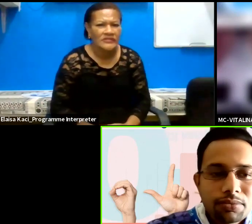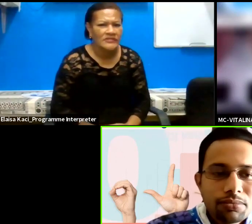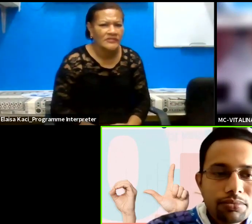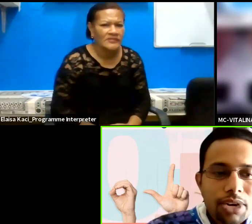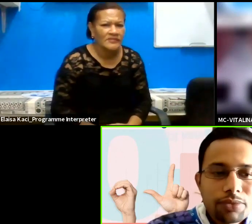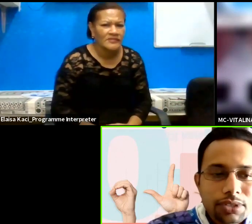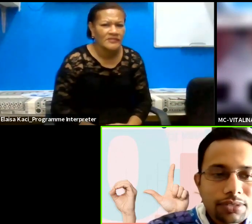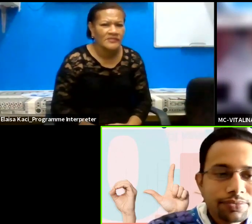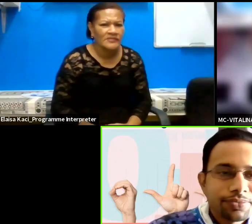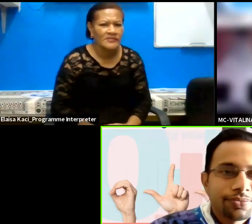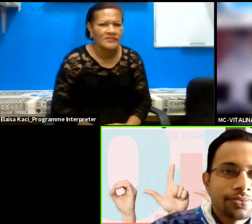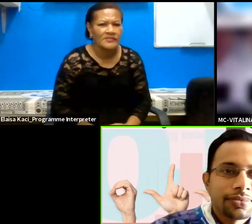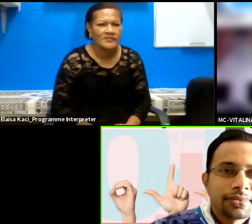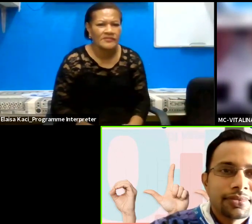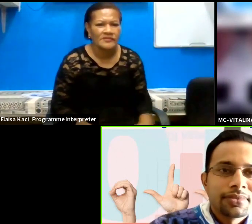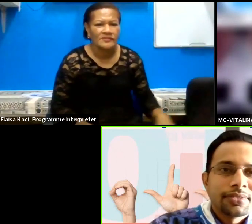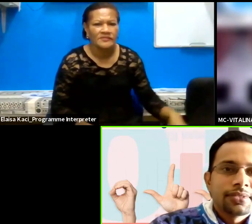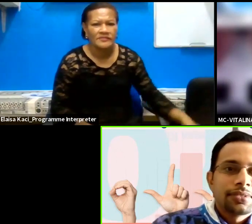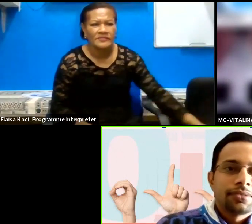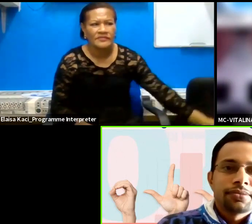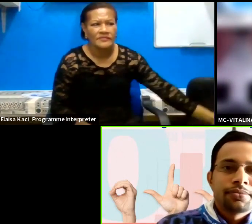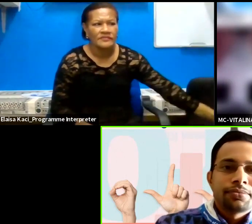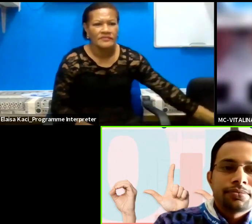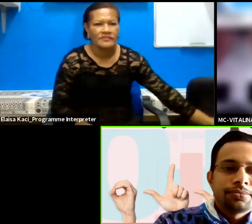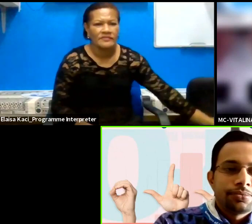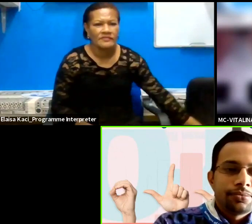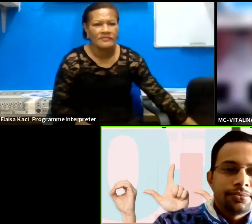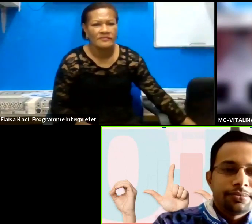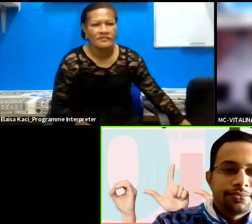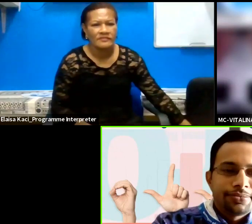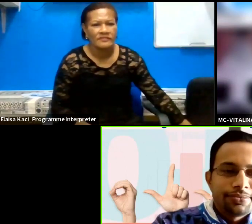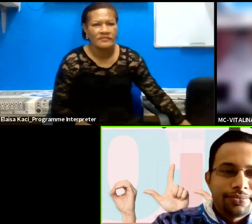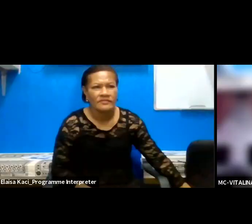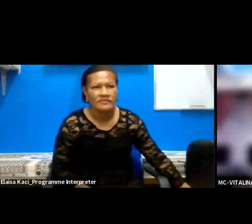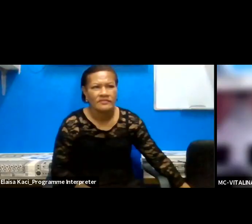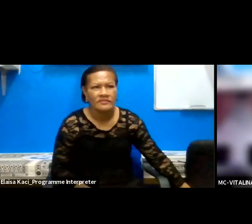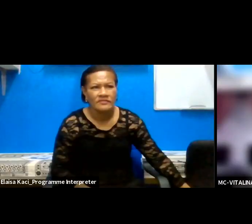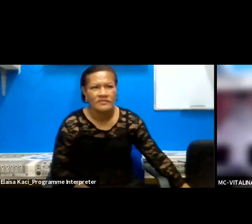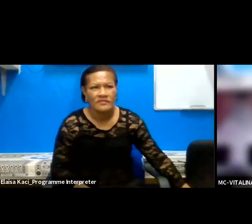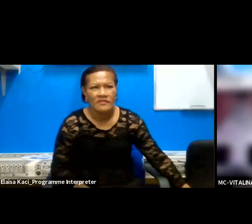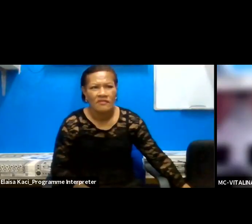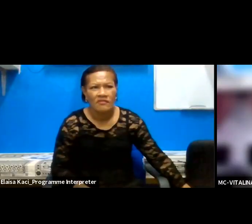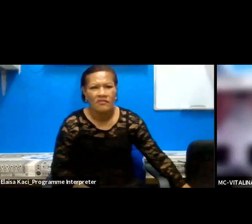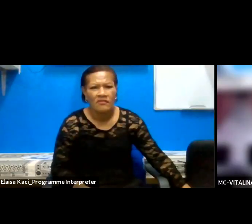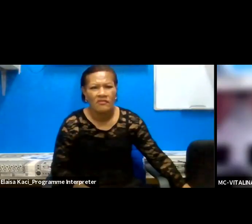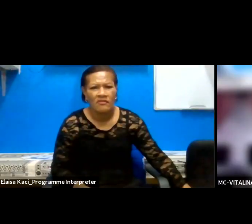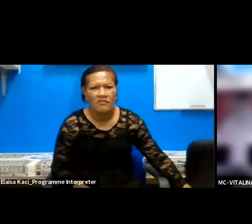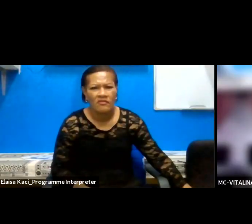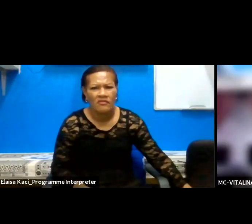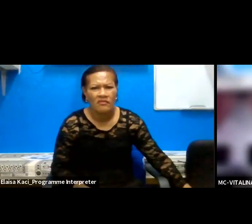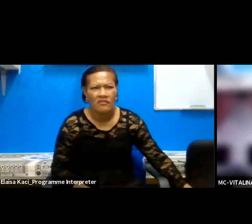So, once again, yeah, chat box in which you can fill in. So,